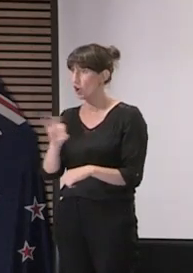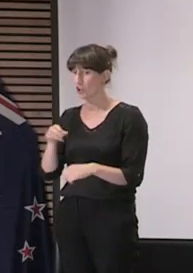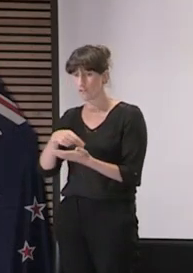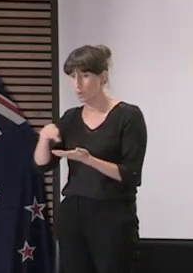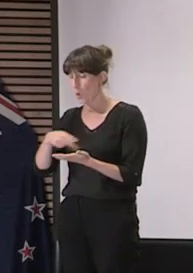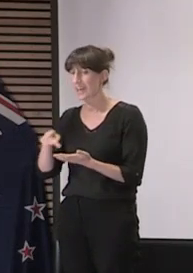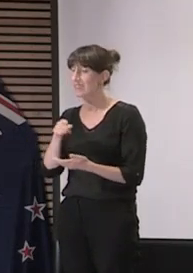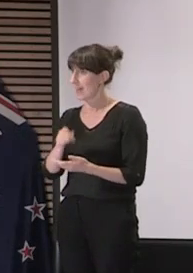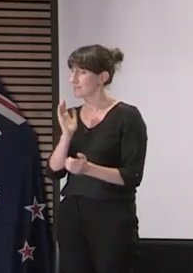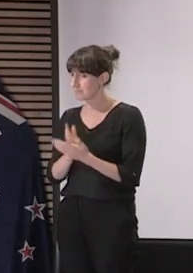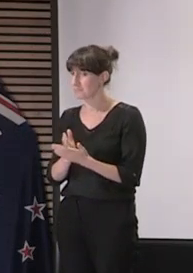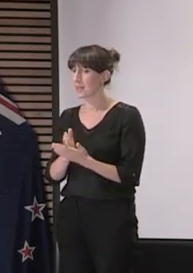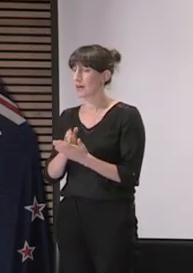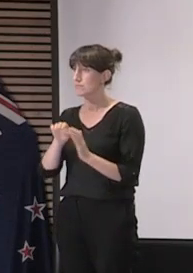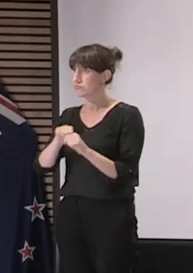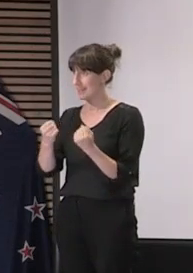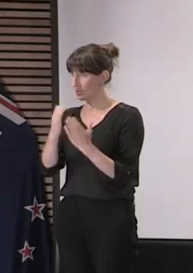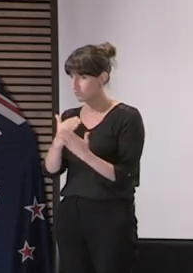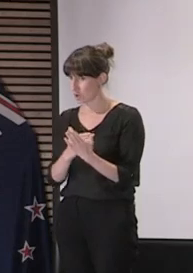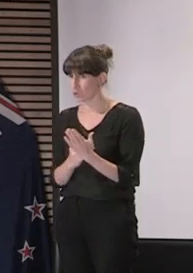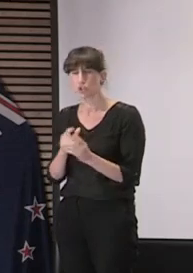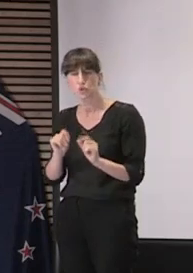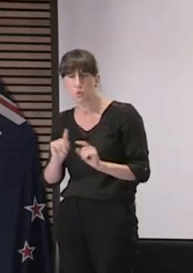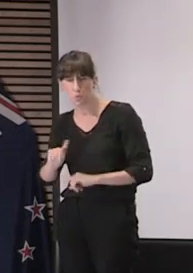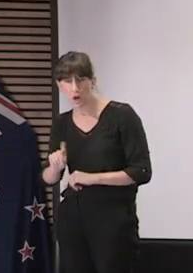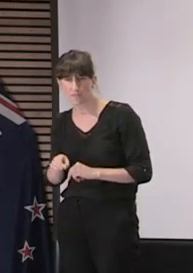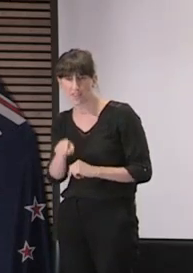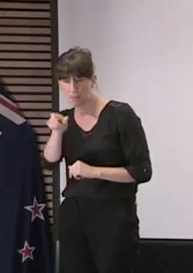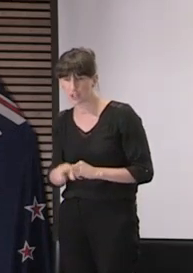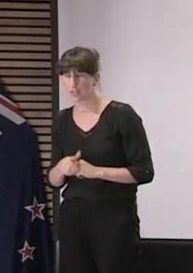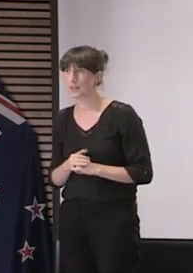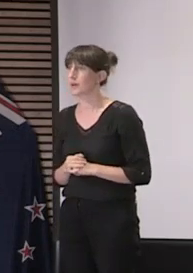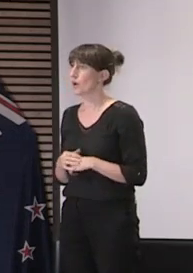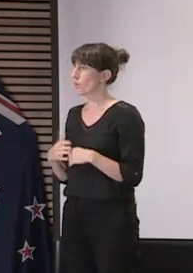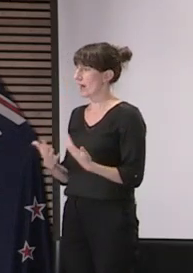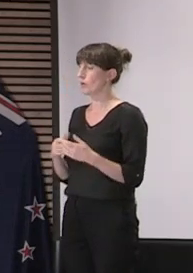them some place they can't go out into the public? We may